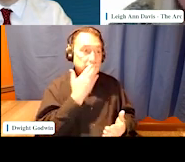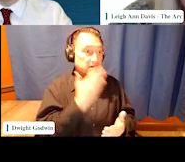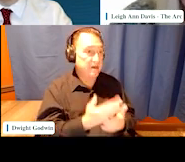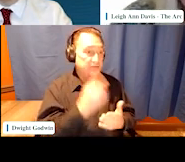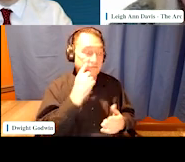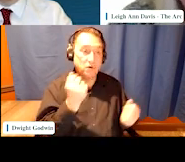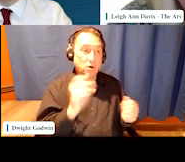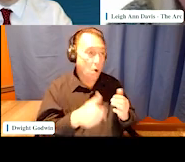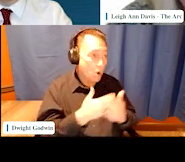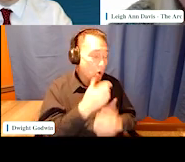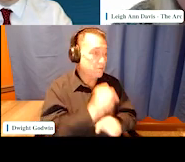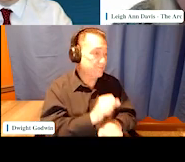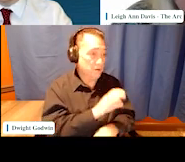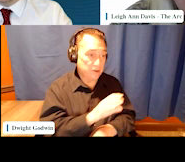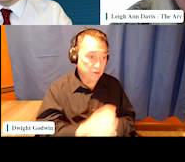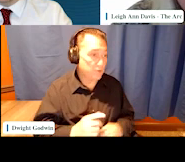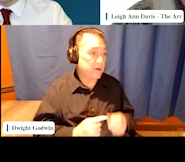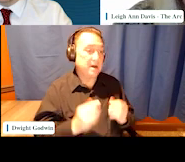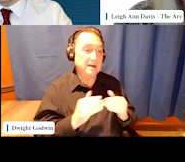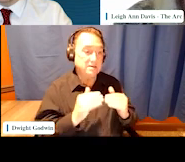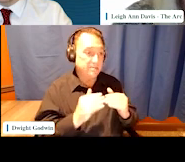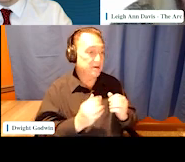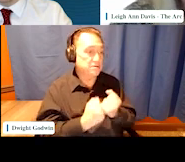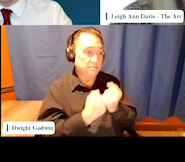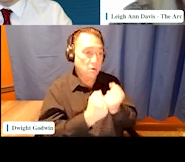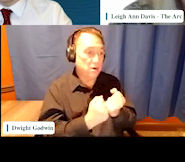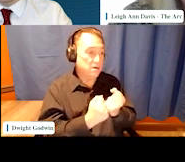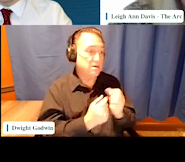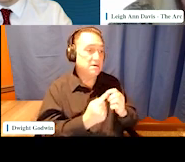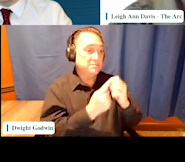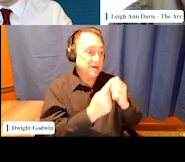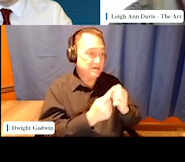as a peer support specialist in Texas. Just kind of the example that you're setting